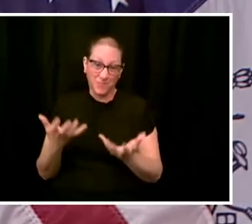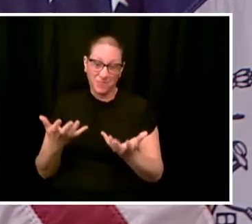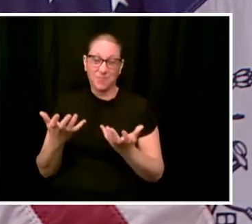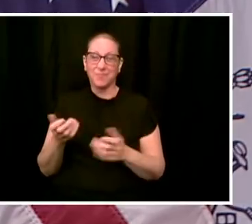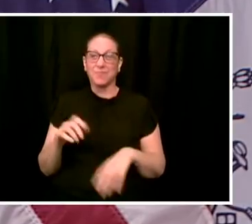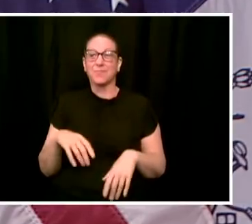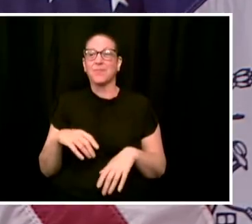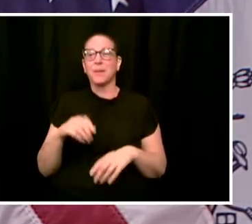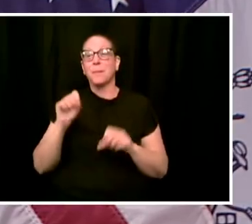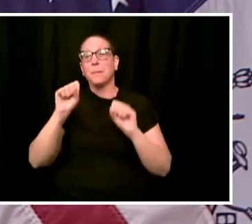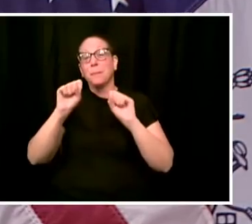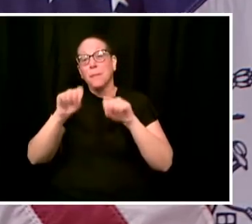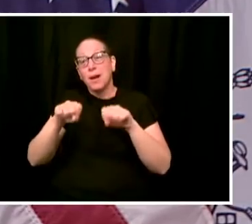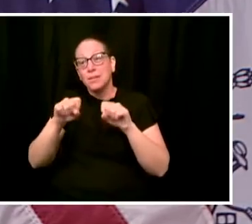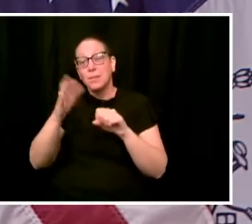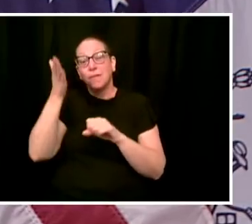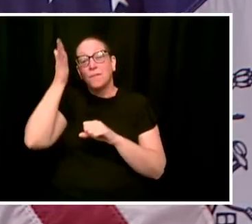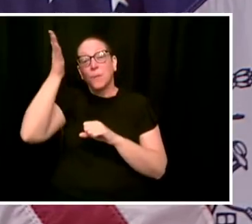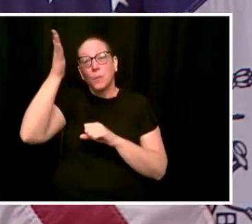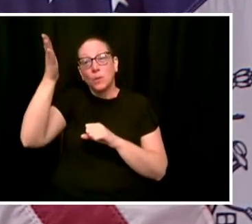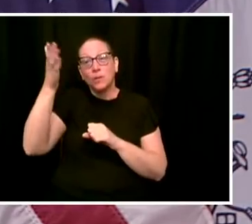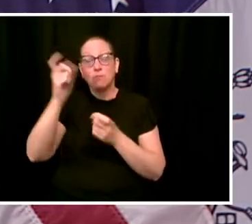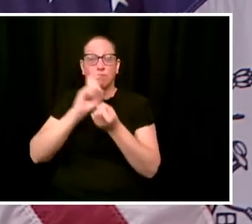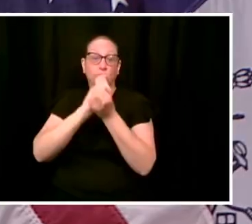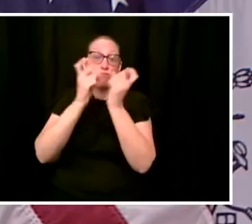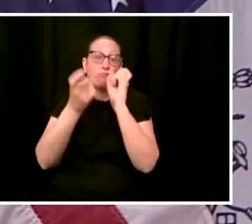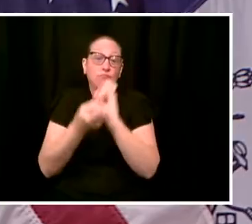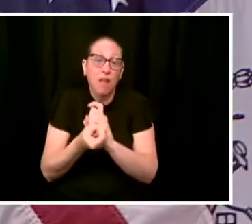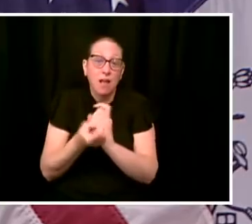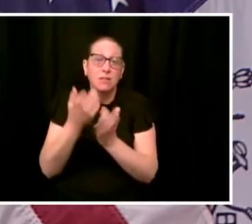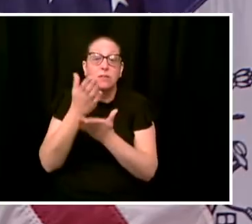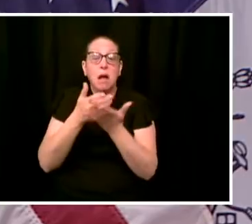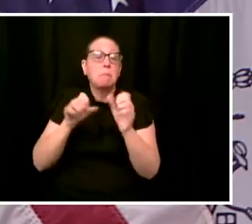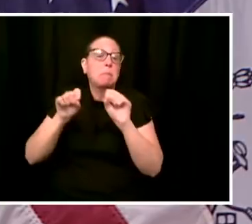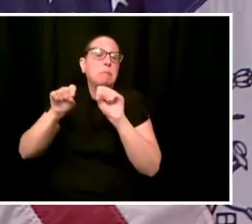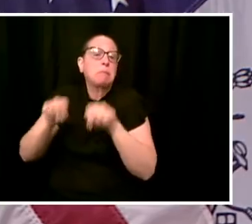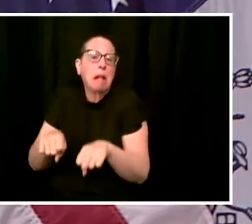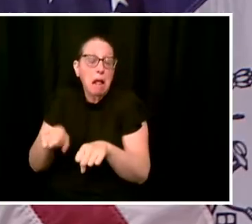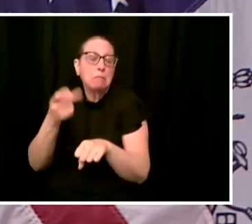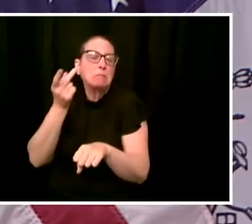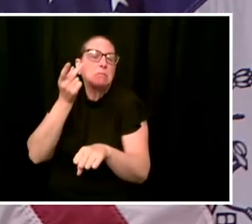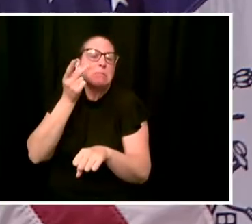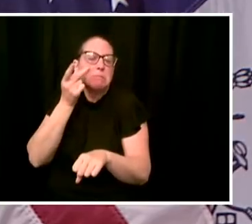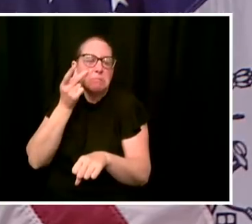CANE LARN THAT MIGHT CHANGE THE APPROACH FOR THE